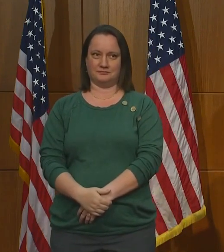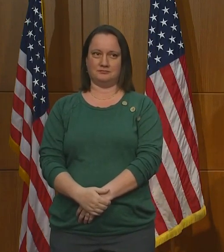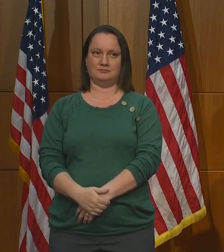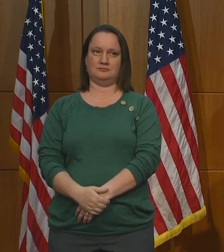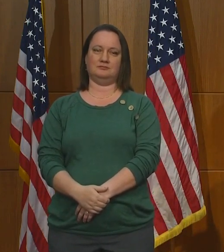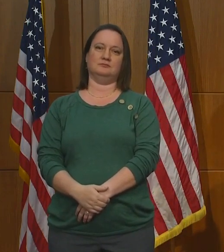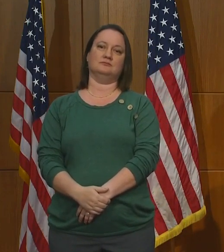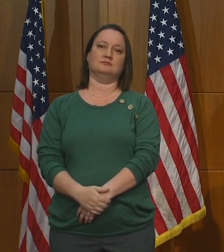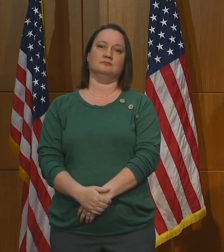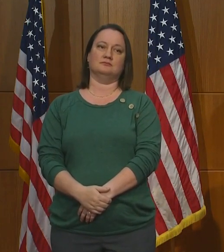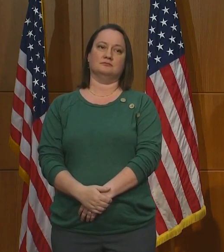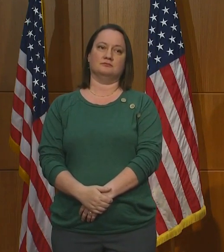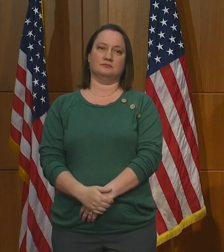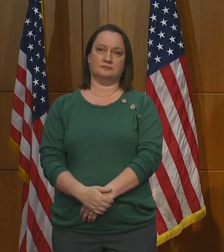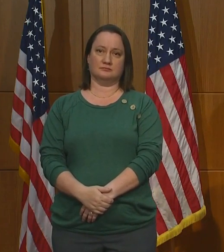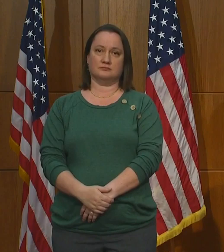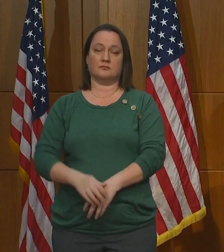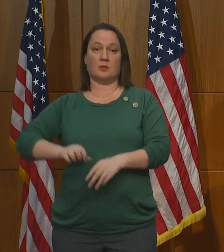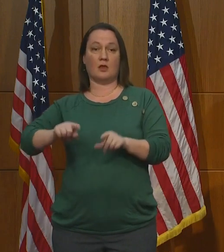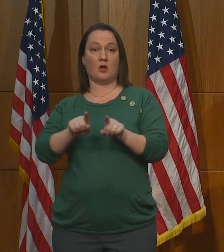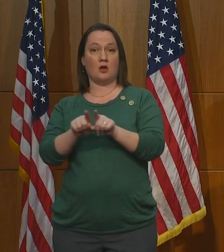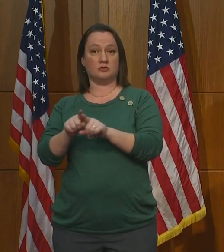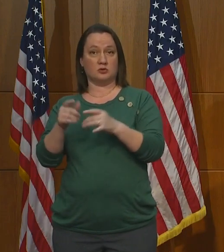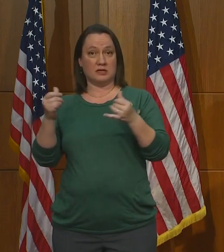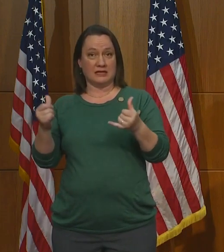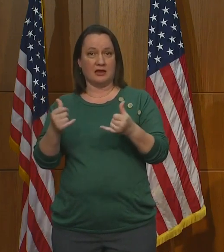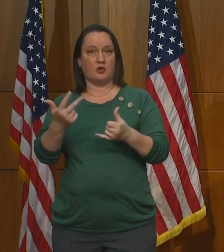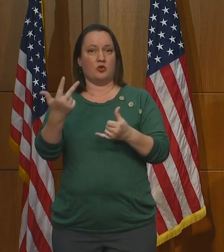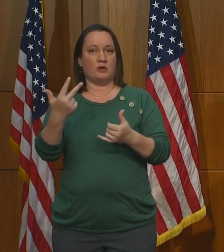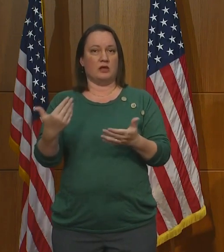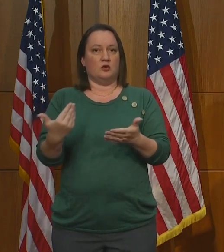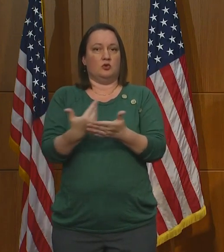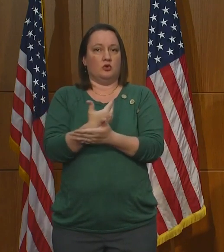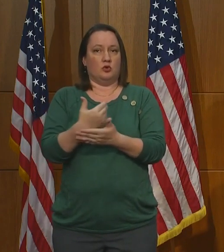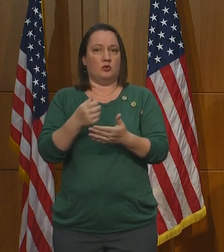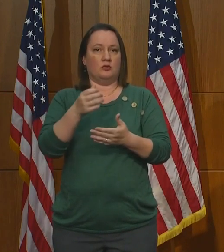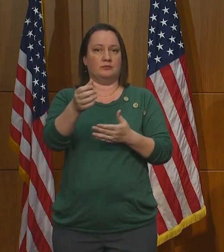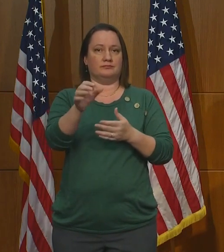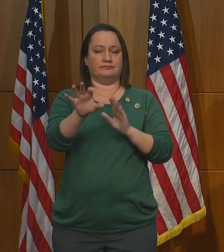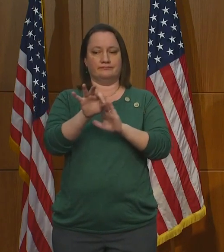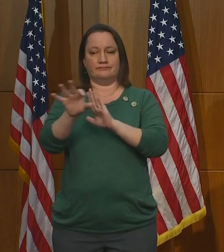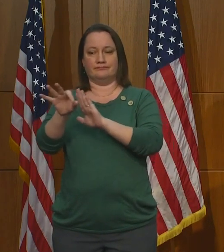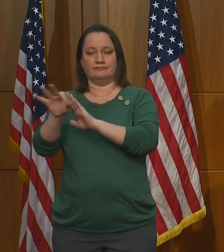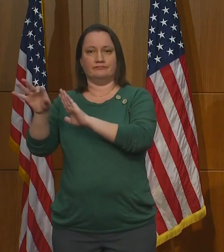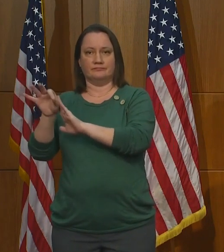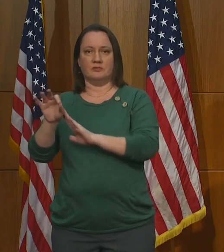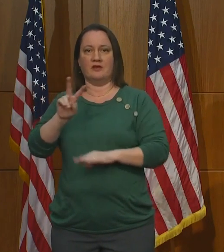FOR YOUR WILLINGNESS TO SERVE. IN ADDITION TODAY I'M MAKING